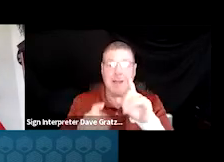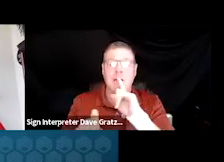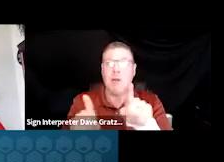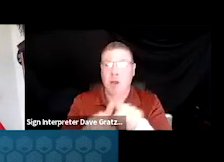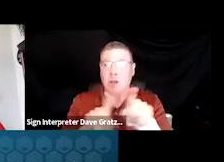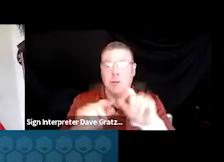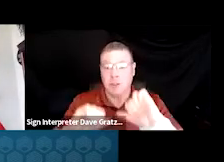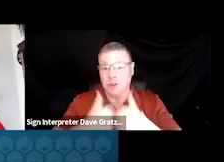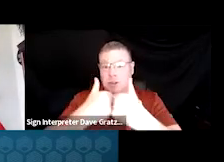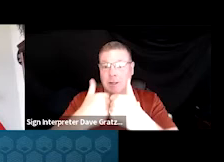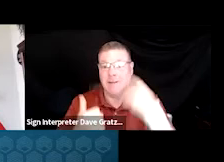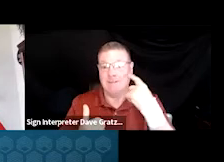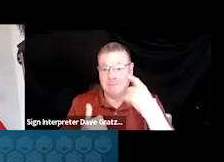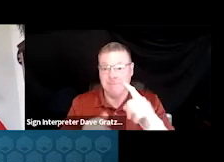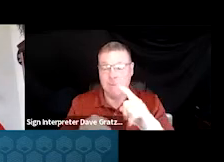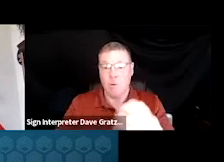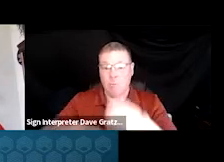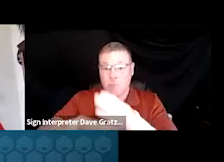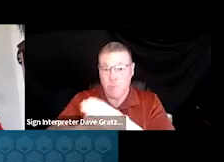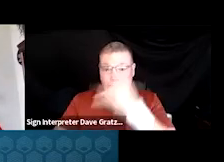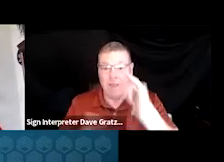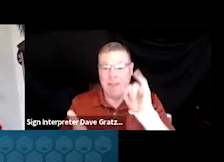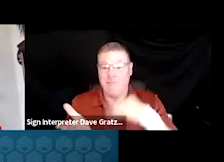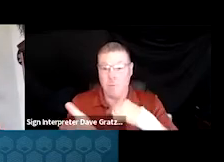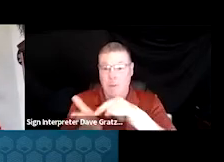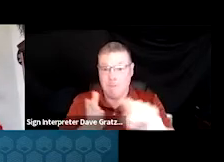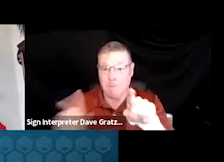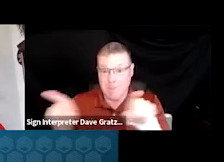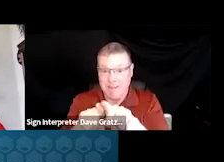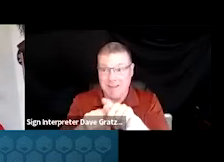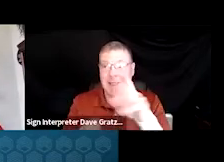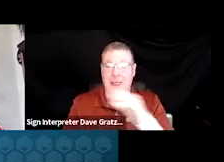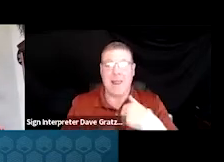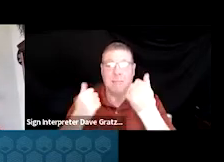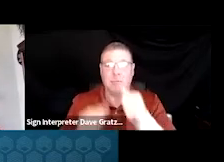a challenge from recruitment, because if we pay the same, and I'm trying to hire somebody that's gonna work,